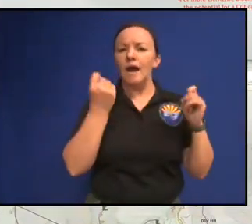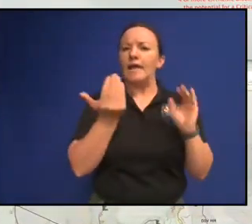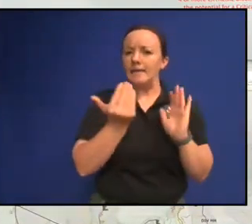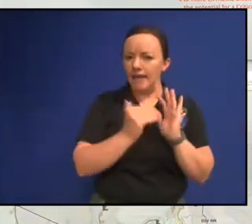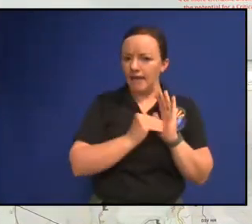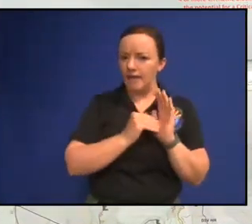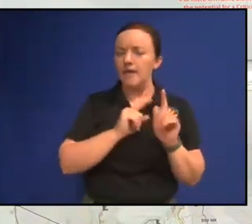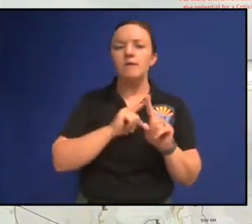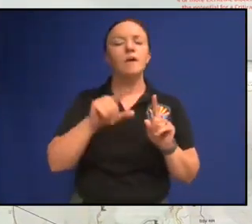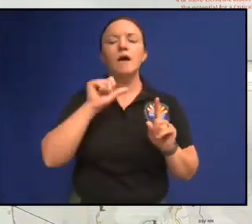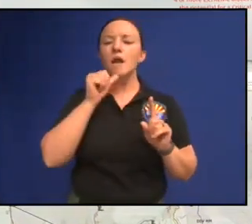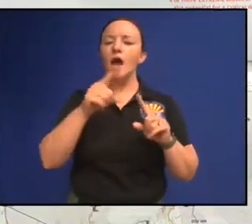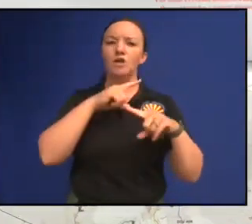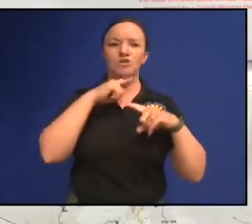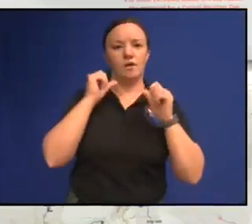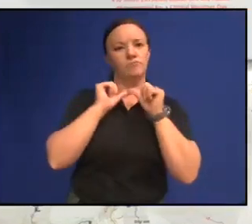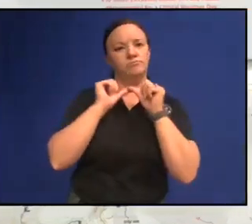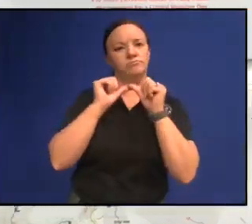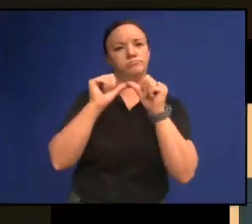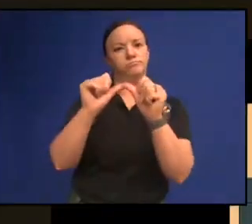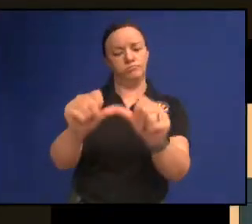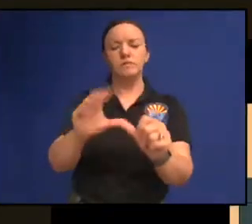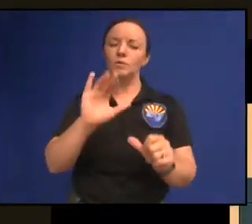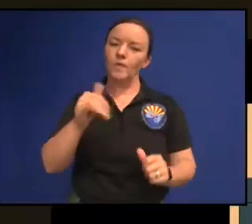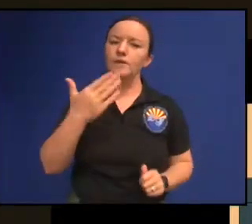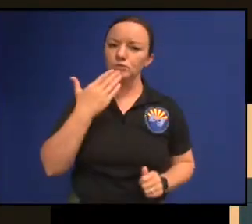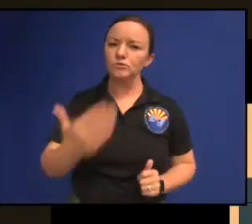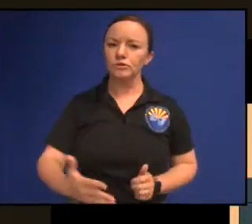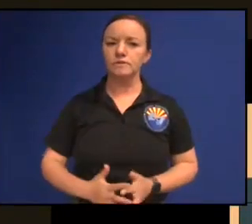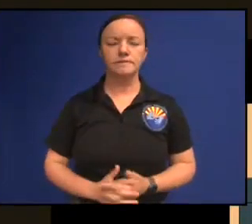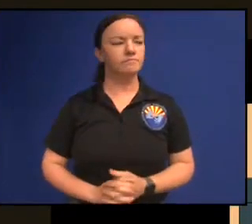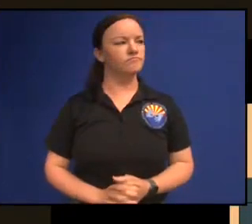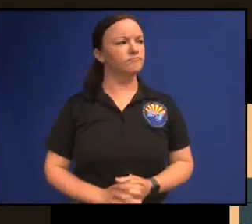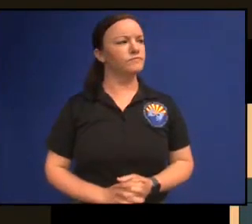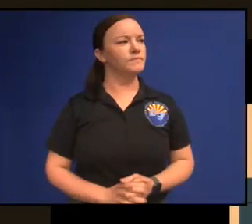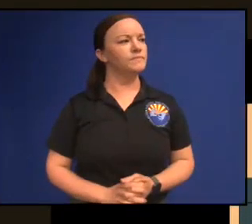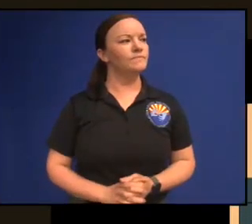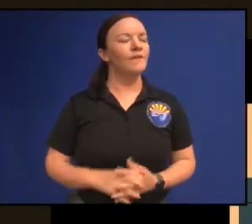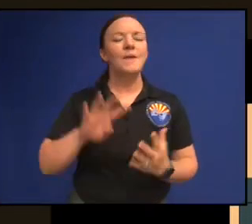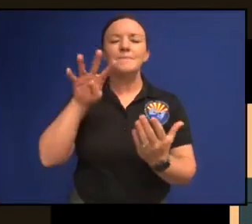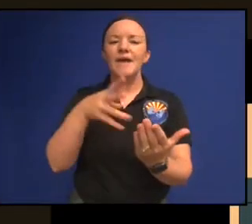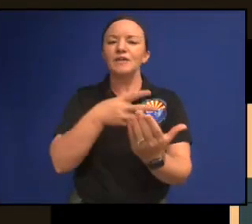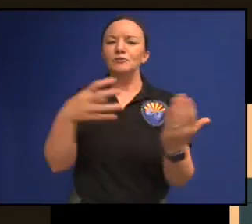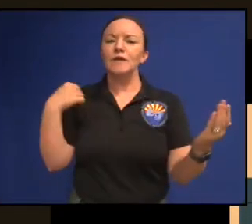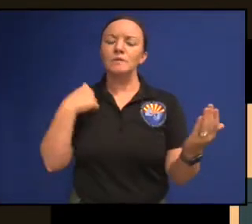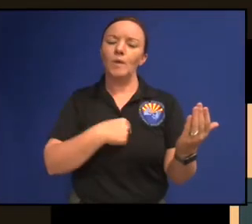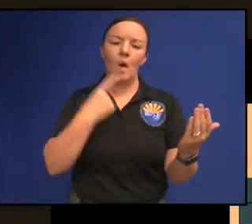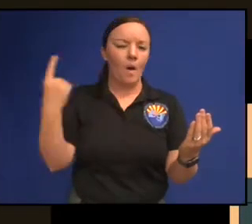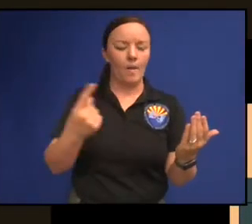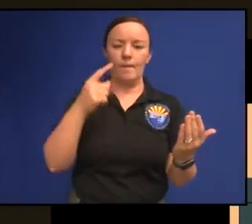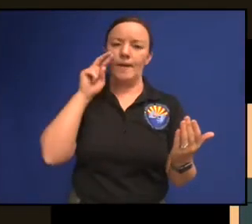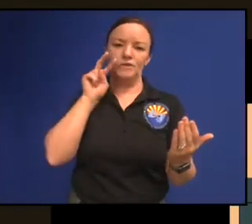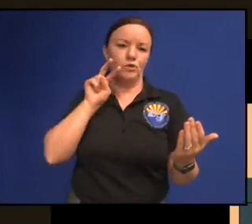NEXT, PLEASE. HERE IS OUR MATRIX THAT WE ALWAYS LOOK AT. I HAVE ALREADY TOUCHED ON MOST OF THIS SO WE'LL MOVE